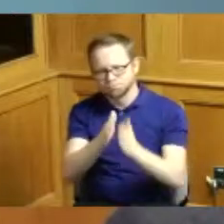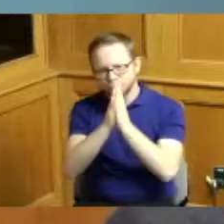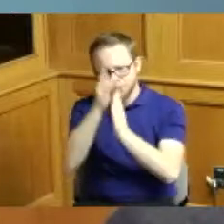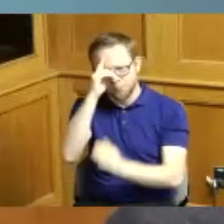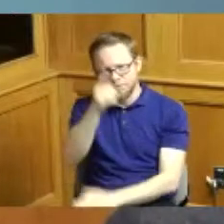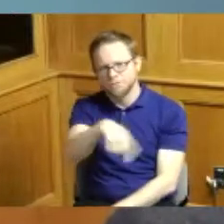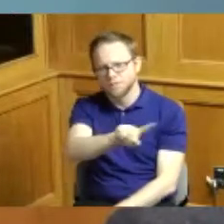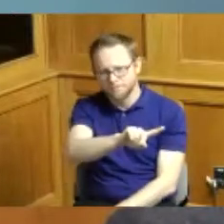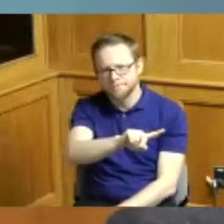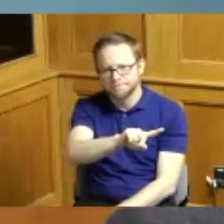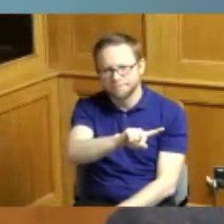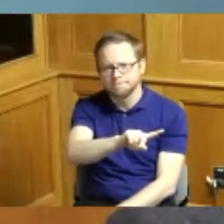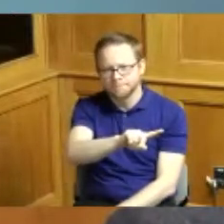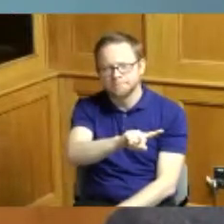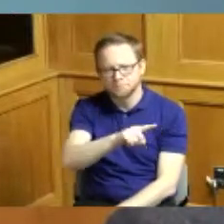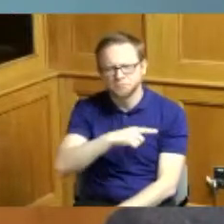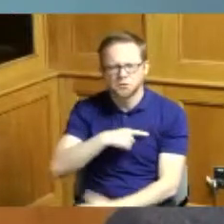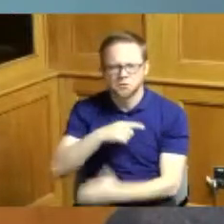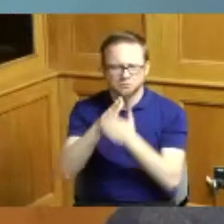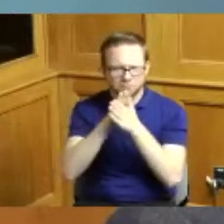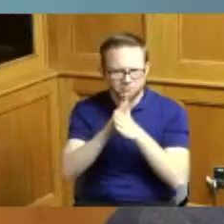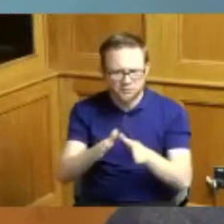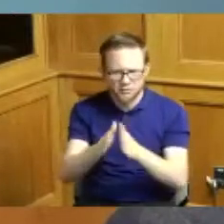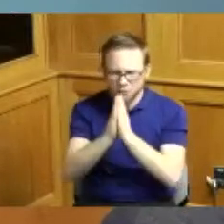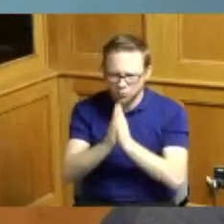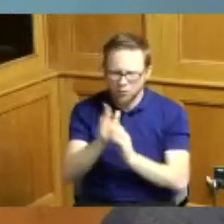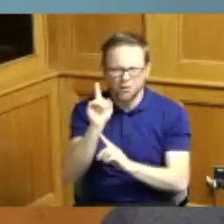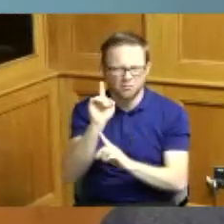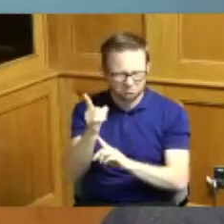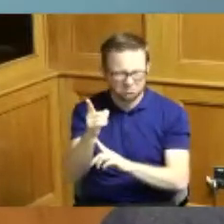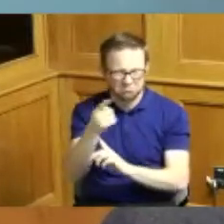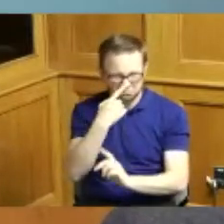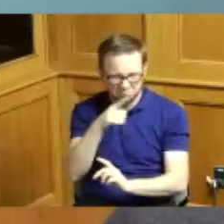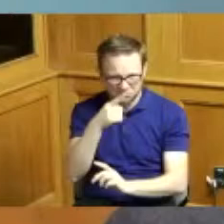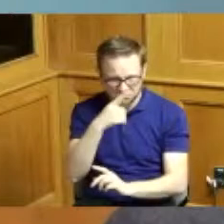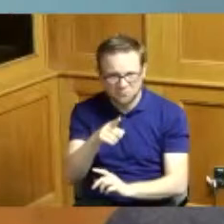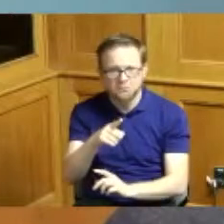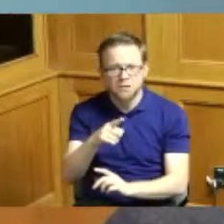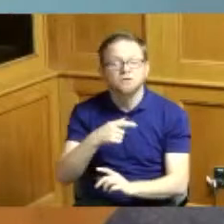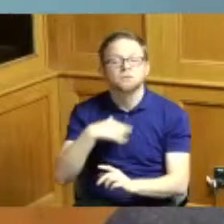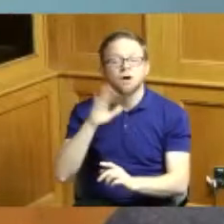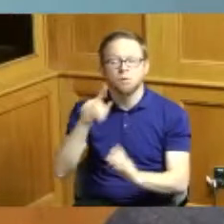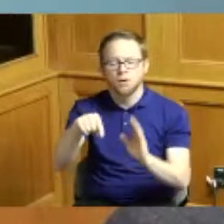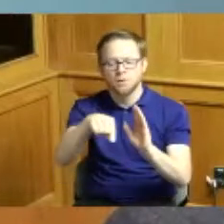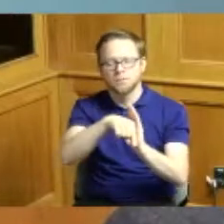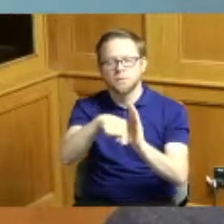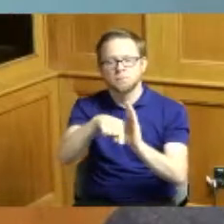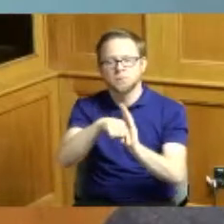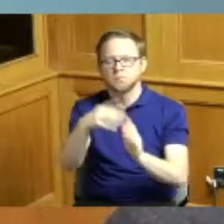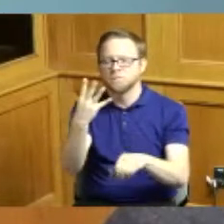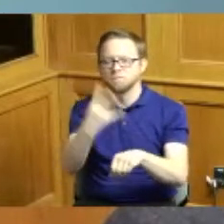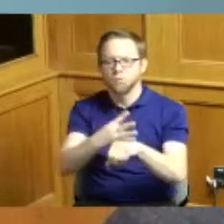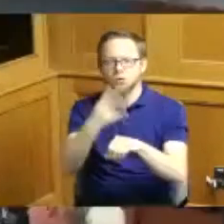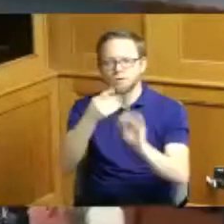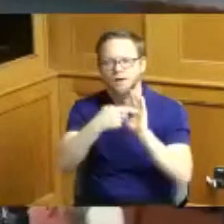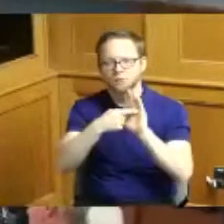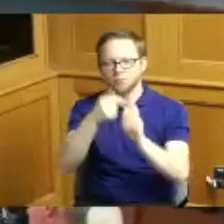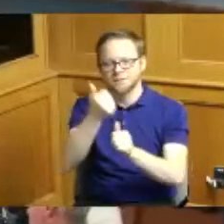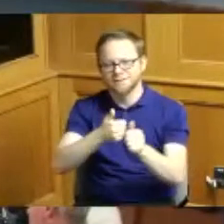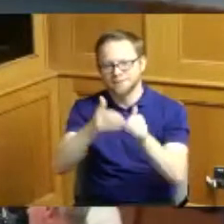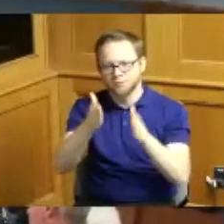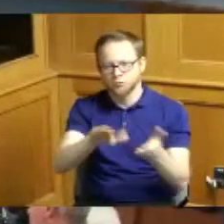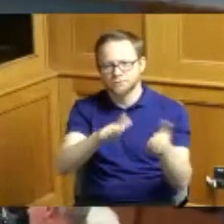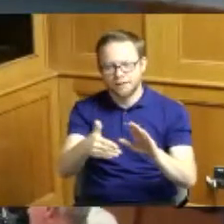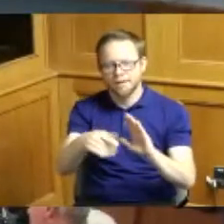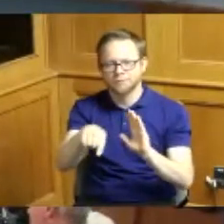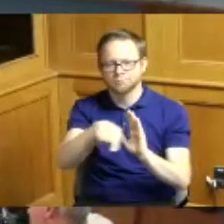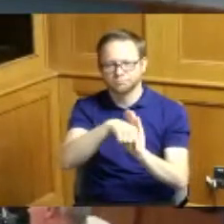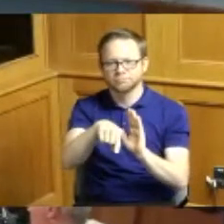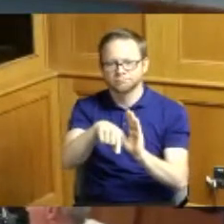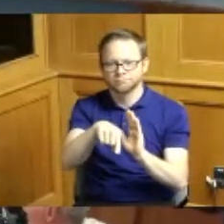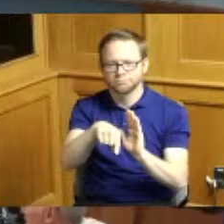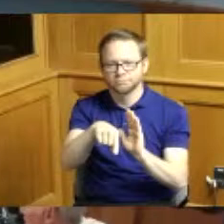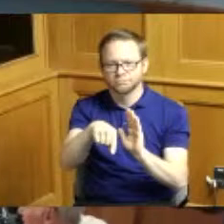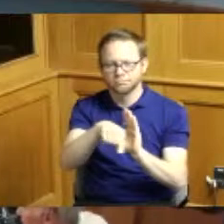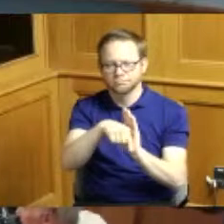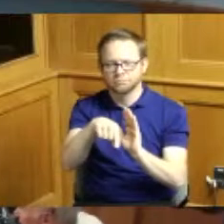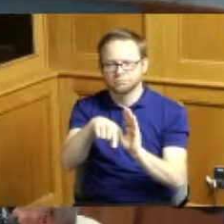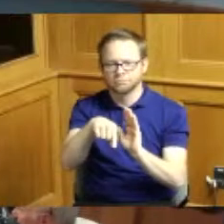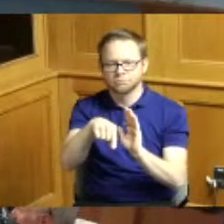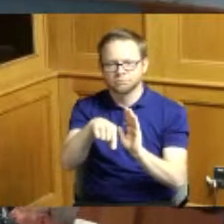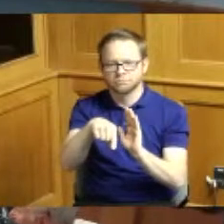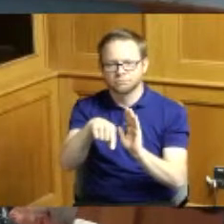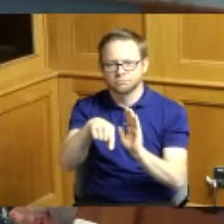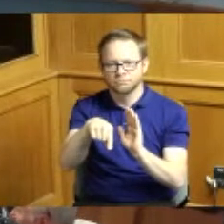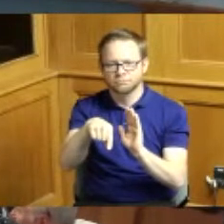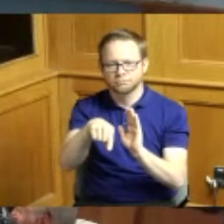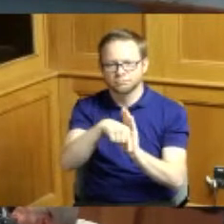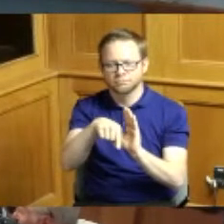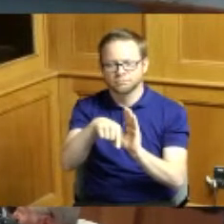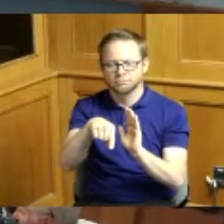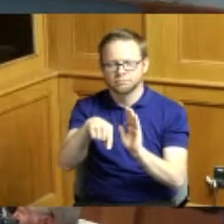ask that you have a sonnet prayer and I'm going to ring the bell four times for each one thank you